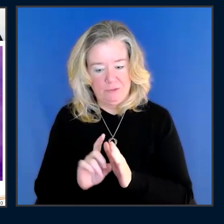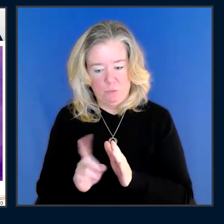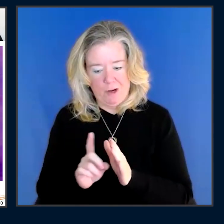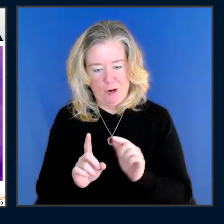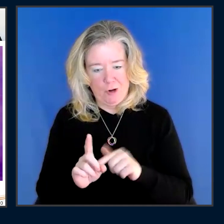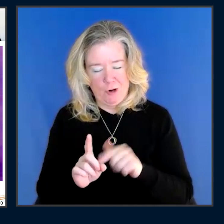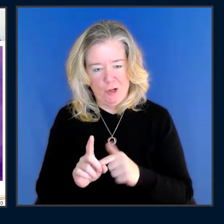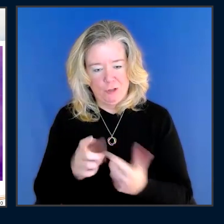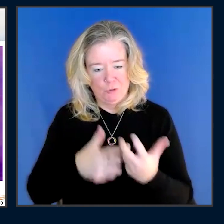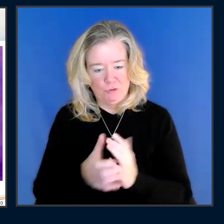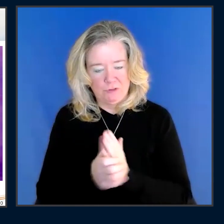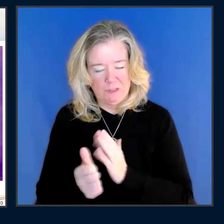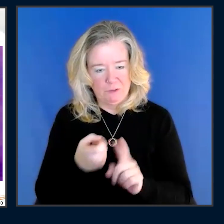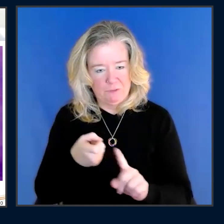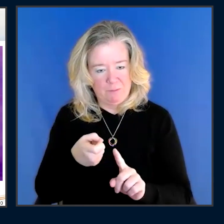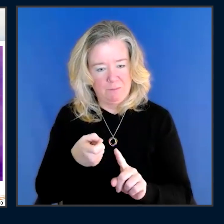which is the foundation for which social skills